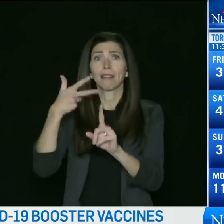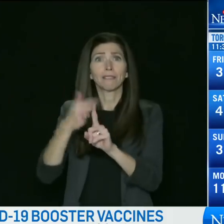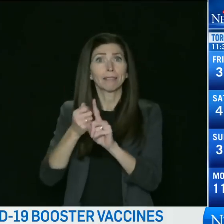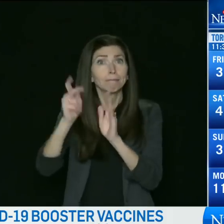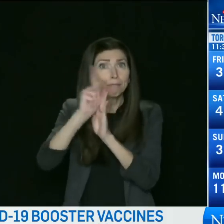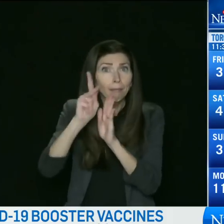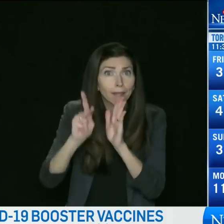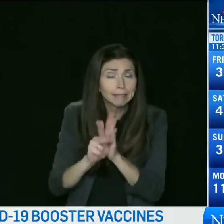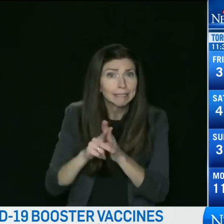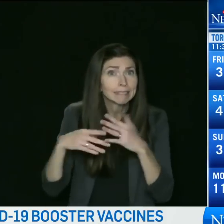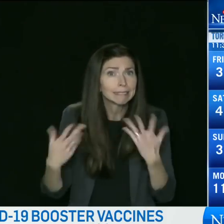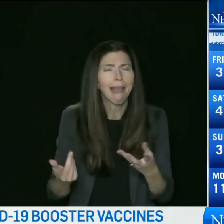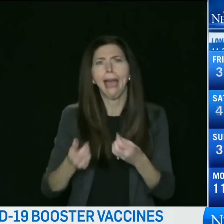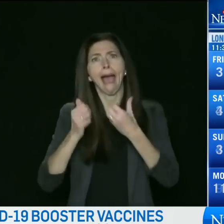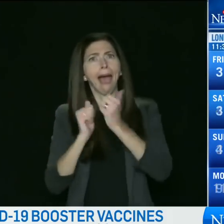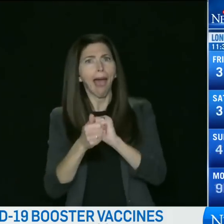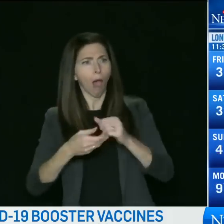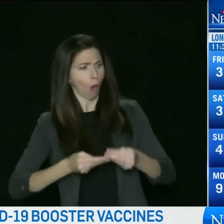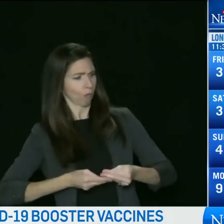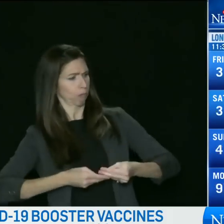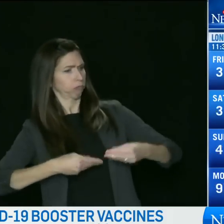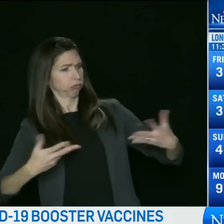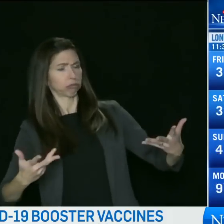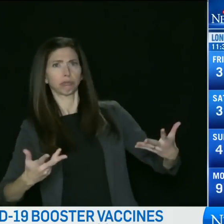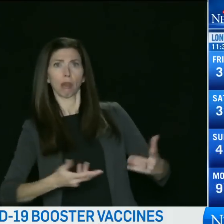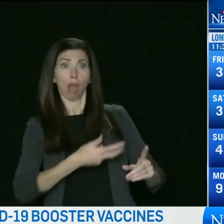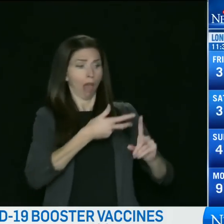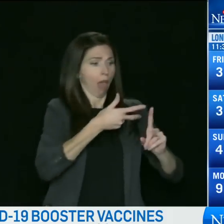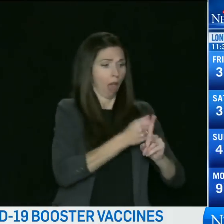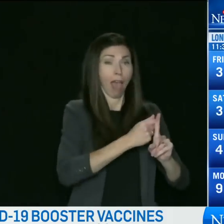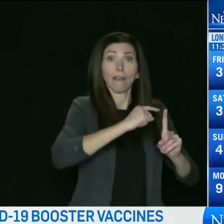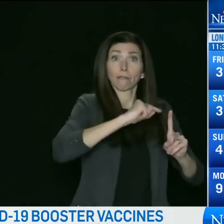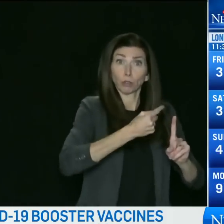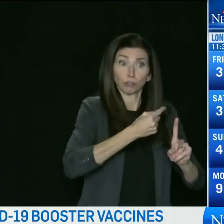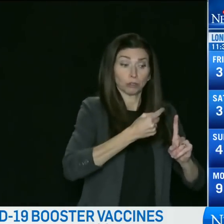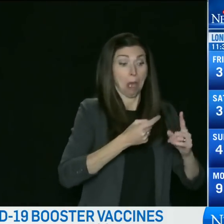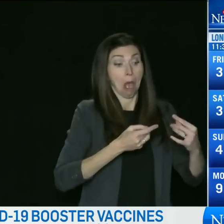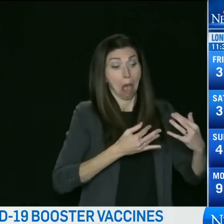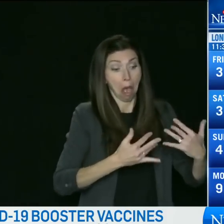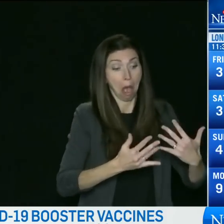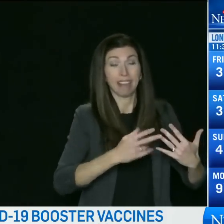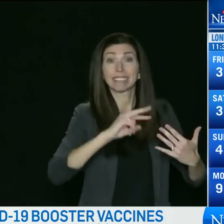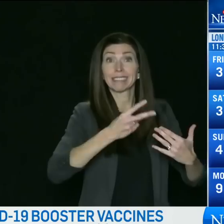PROGRAMS AND POLICIES AND THE